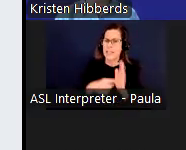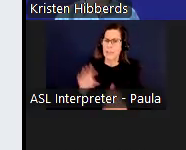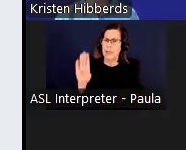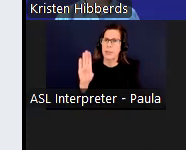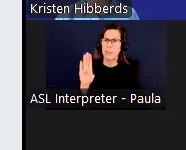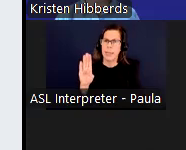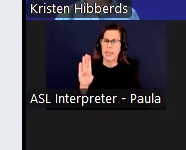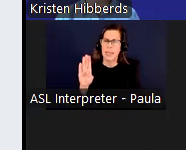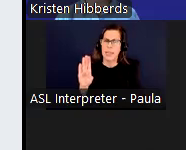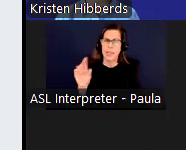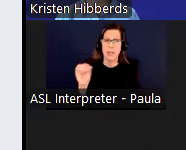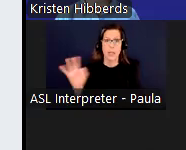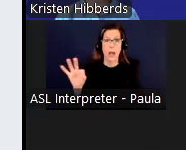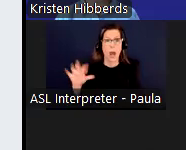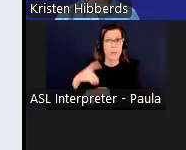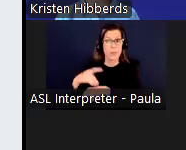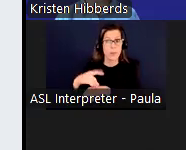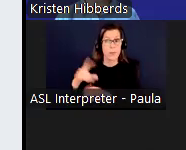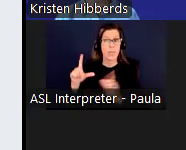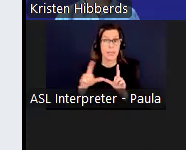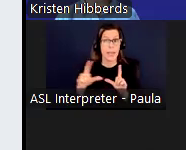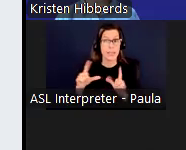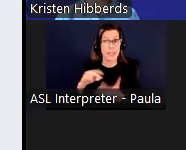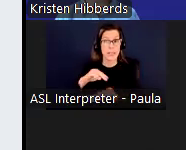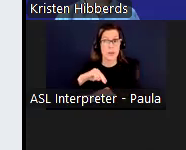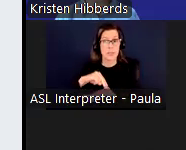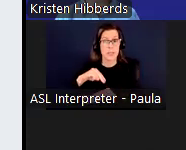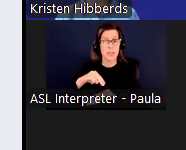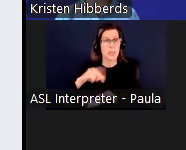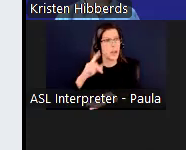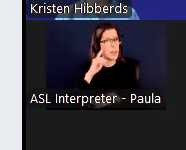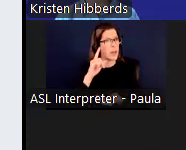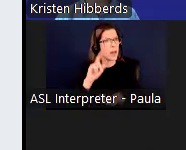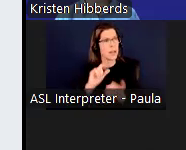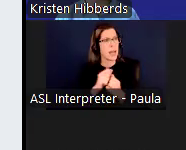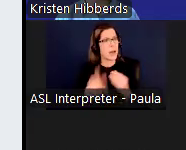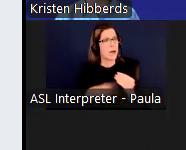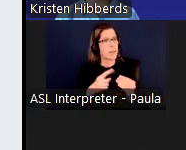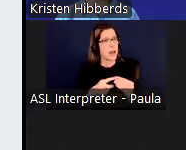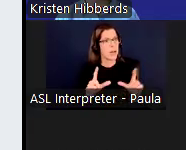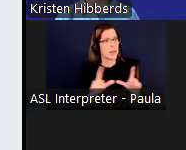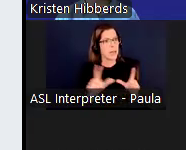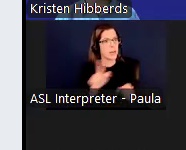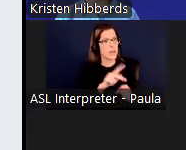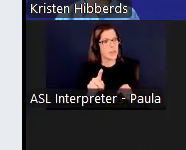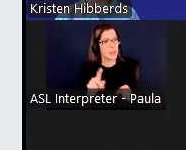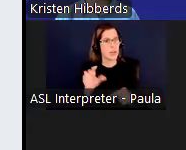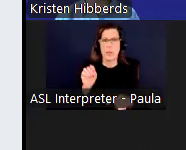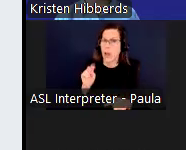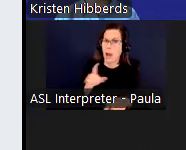the off duty licensed nurses. The example made me think what about, you know, the licensed professionals on on duty. But thank you very much.